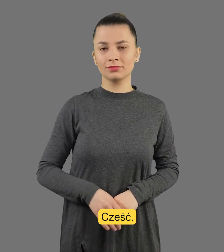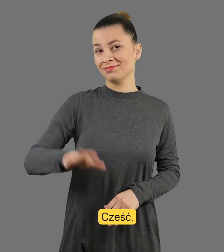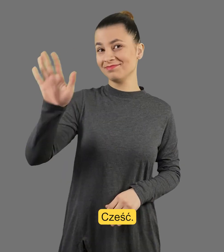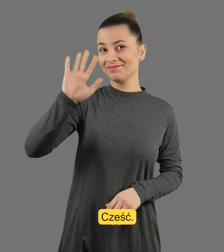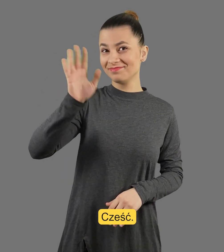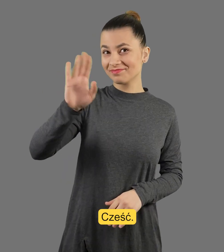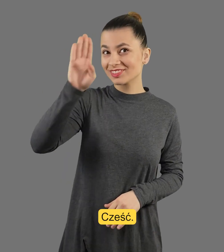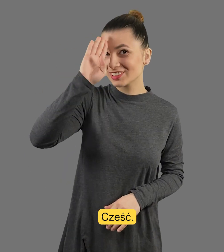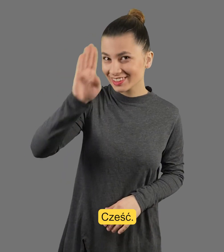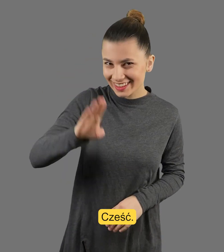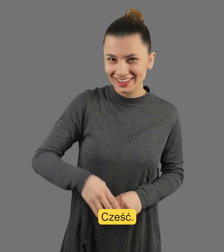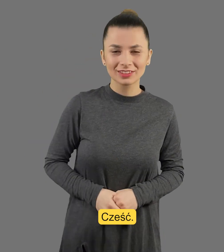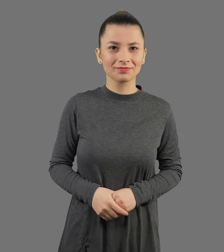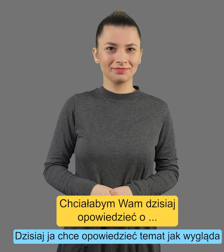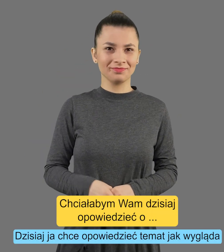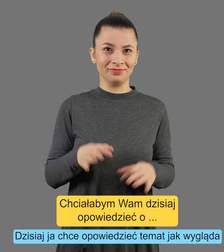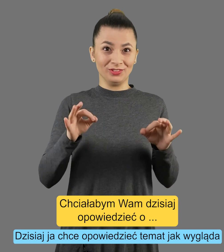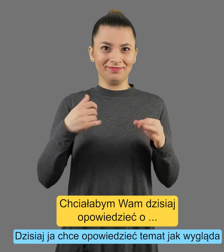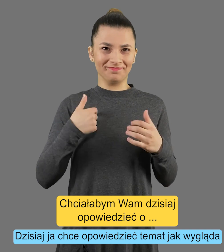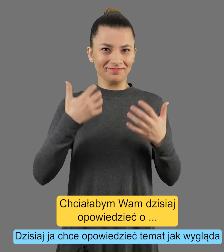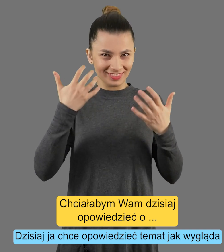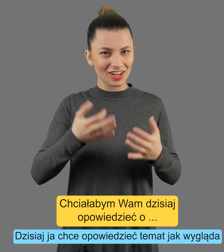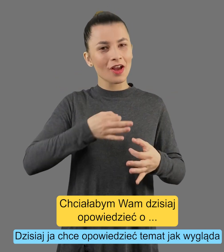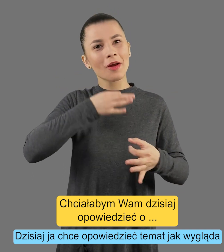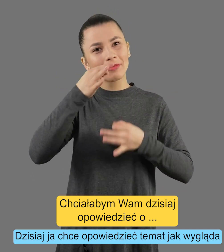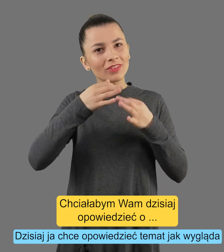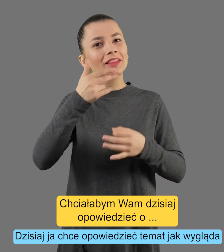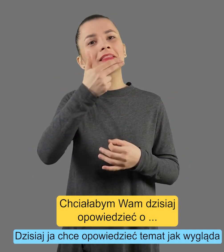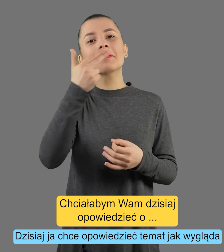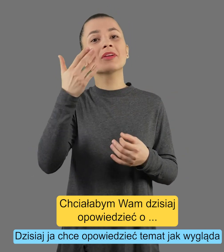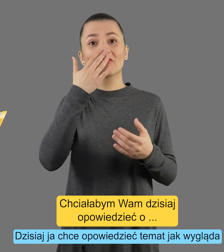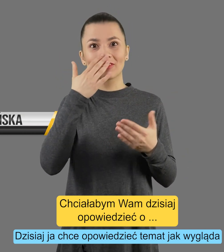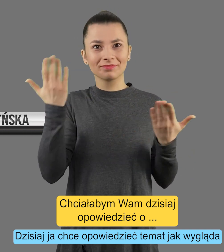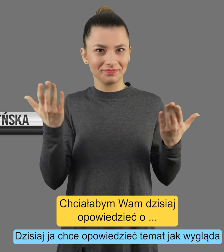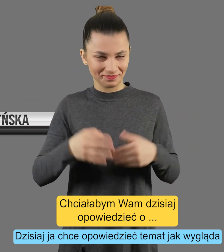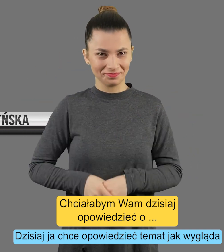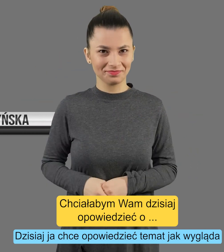Hi! Hi! Today I’d like to tell you about ...